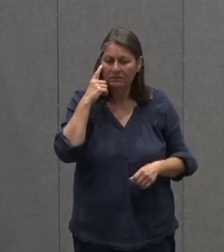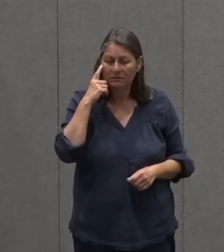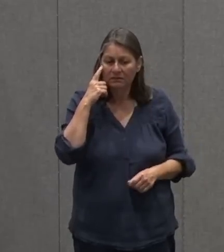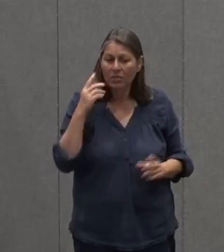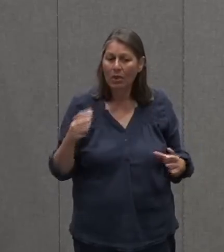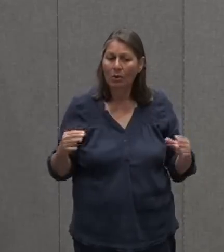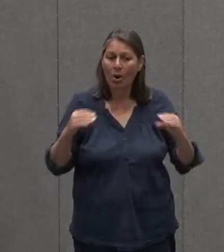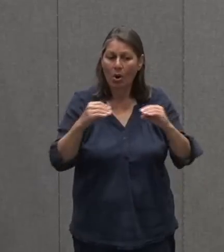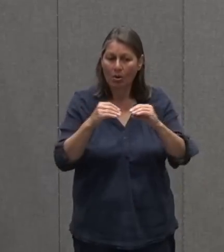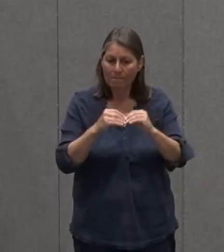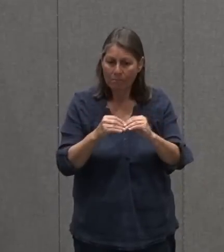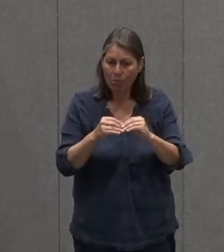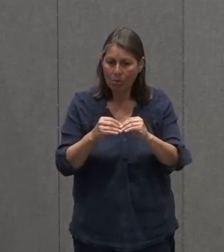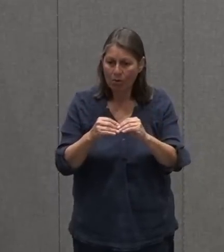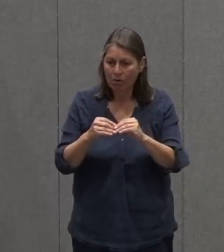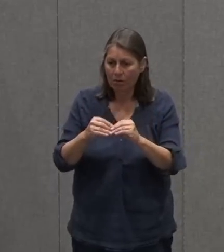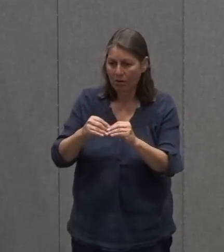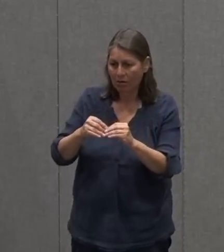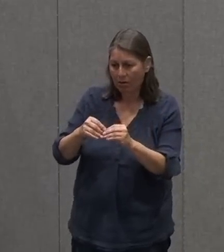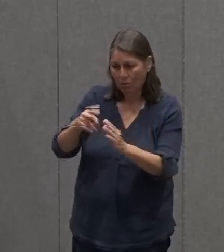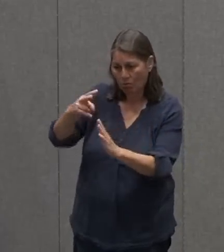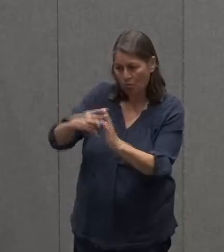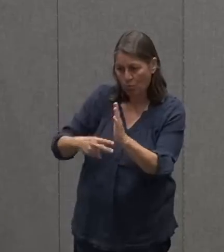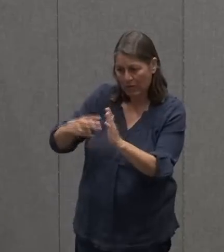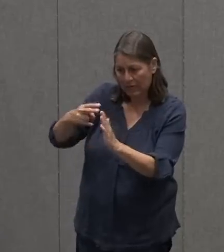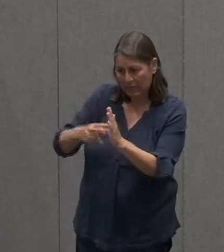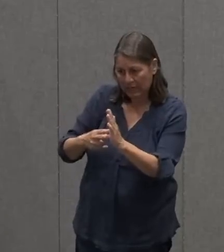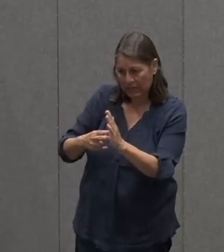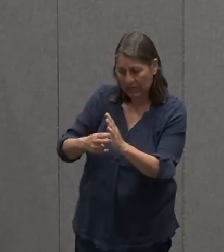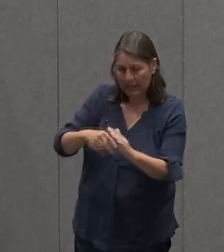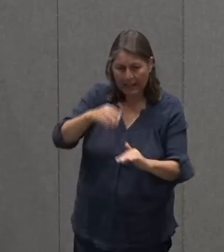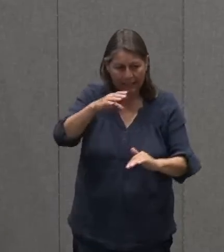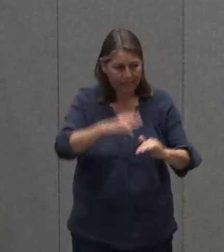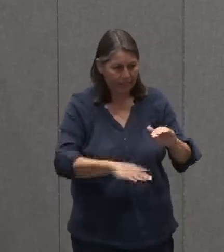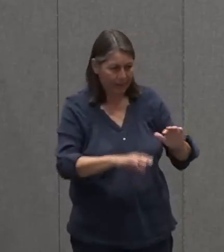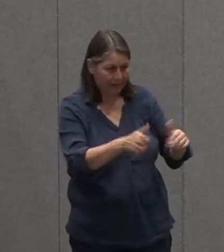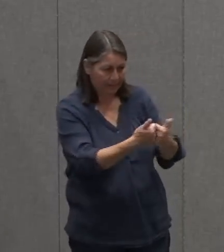that are reading those books than are reading or than are playing the board games.